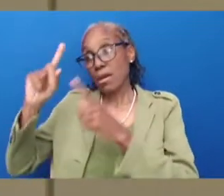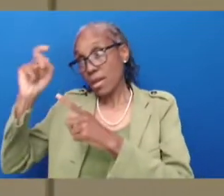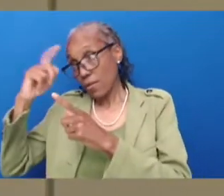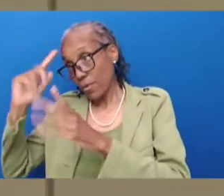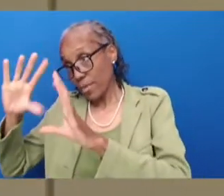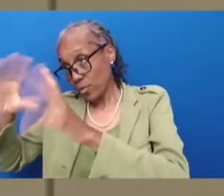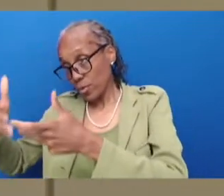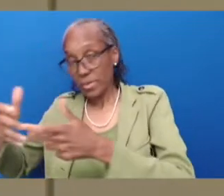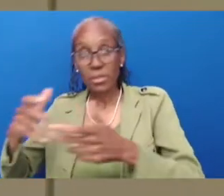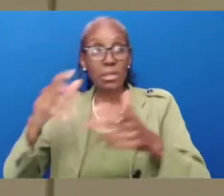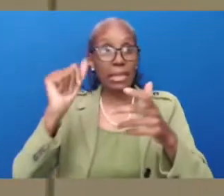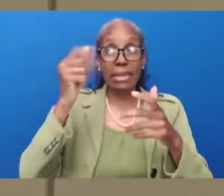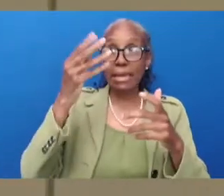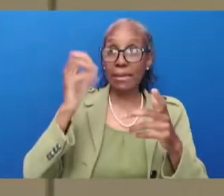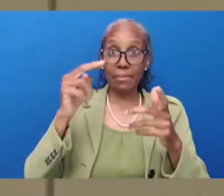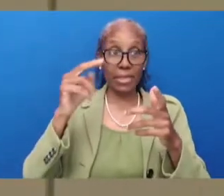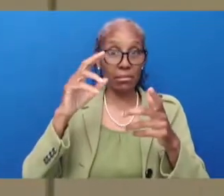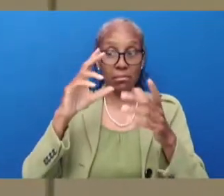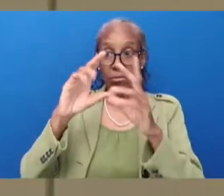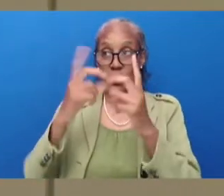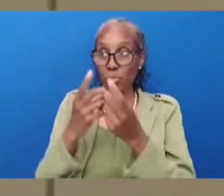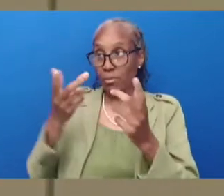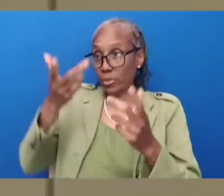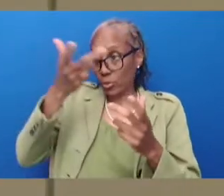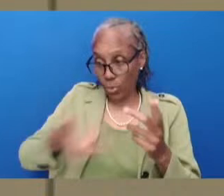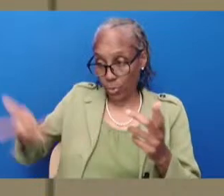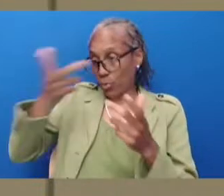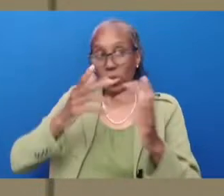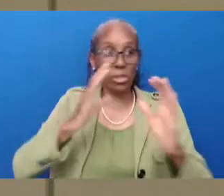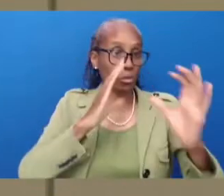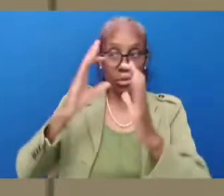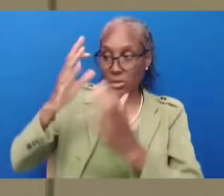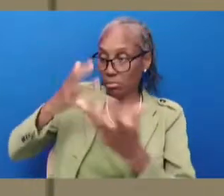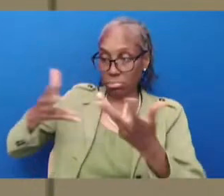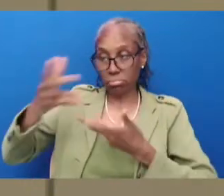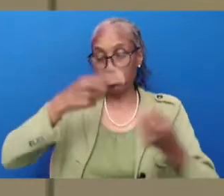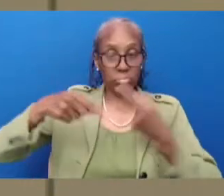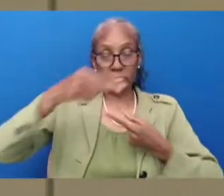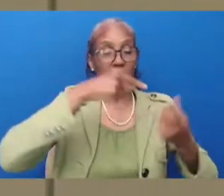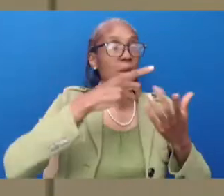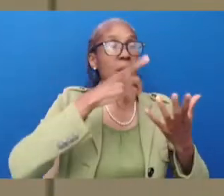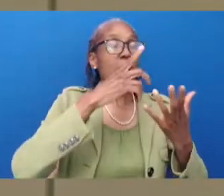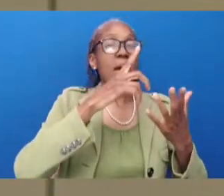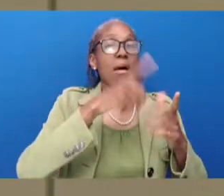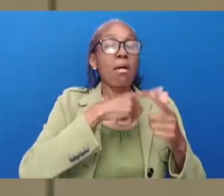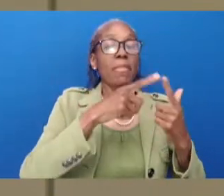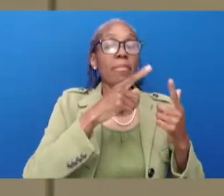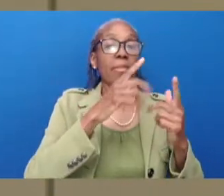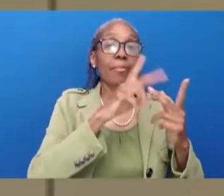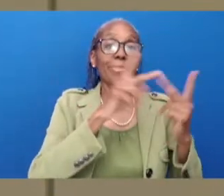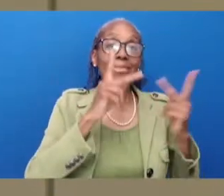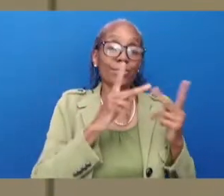COMMUNICATION AMONG CITIZENS.